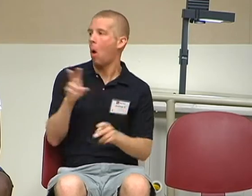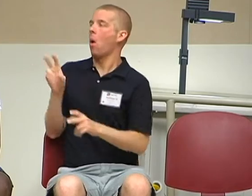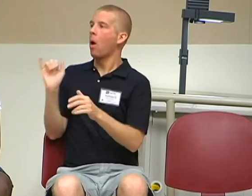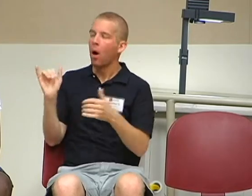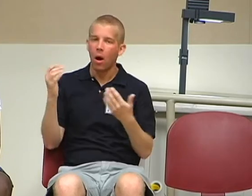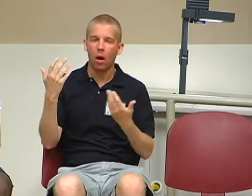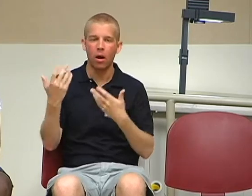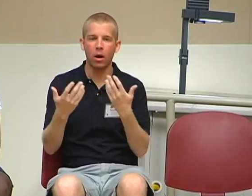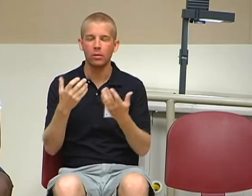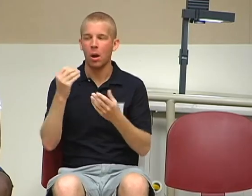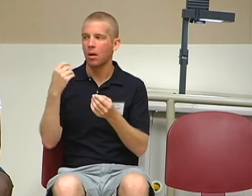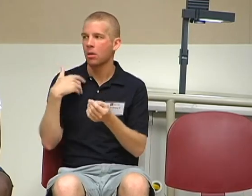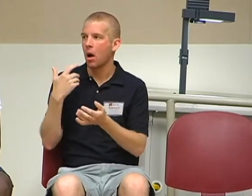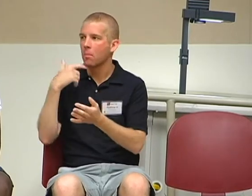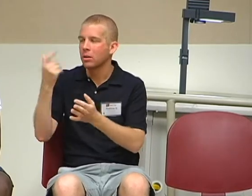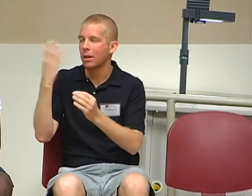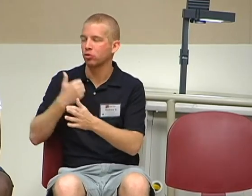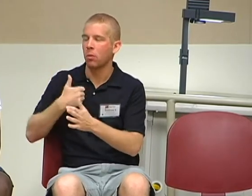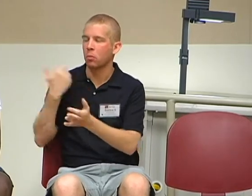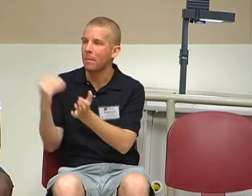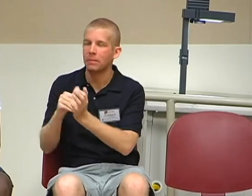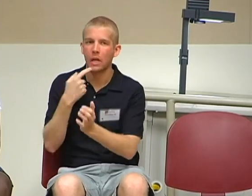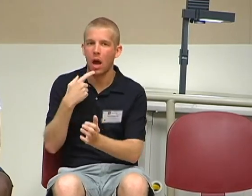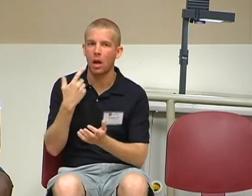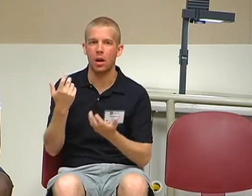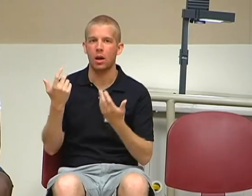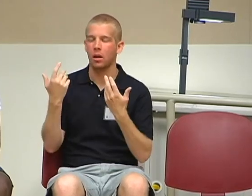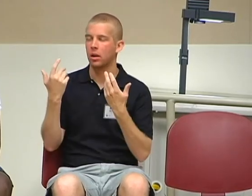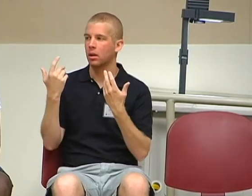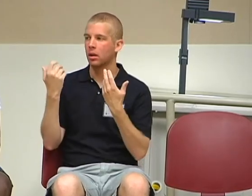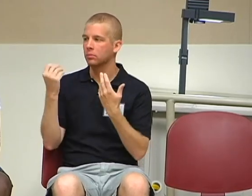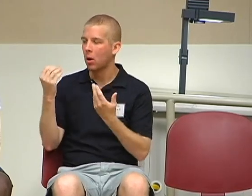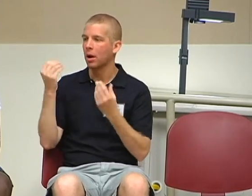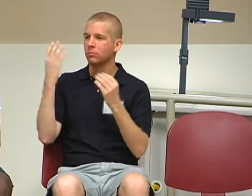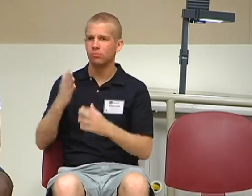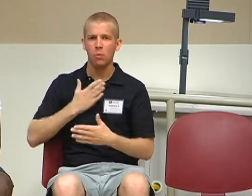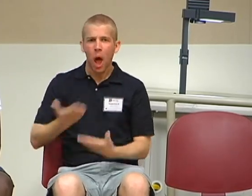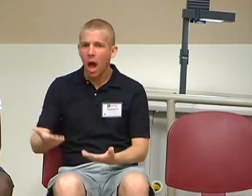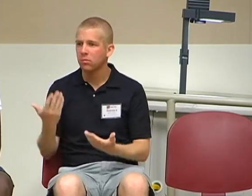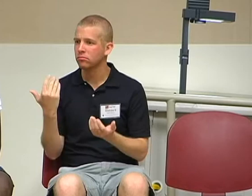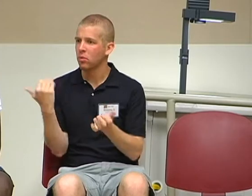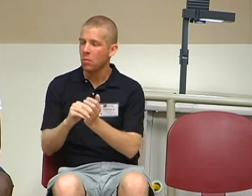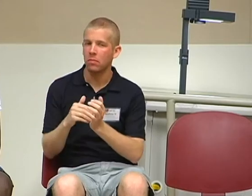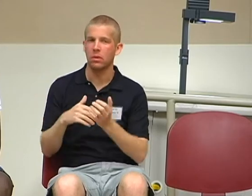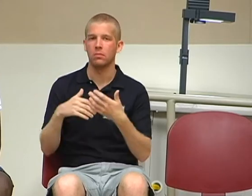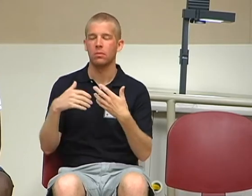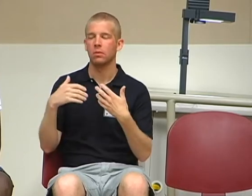The professor would arrive, I wouldn’t know that the professor had arrived, and I would have to say, “I’m sorry, could you repeat yourself again?”